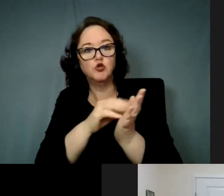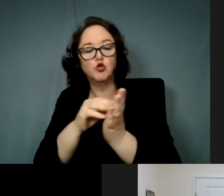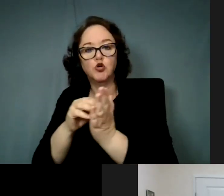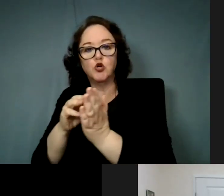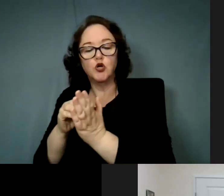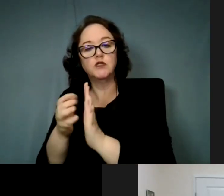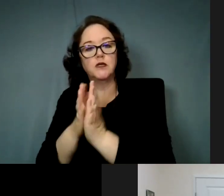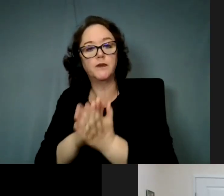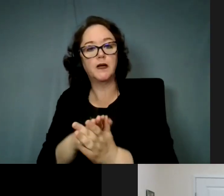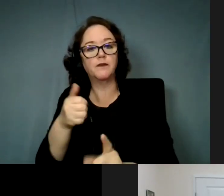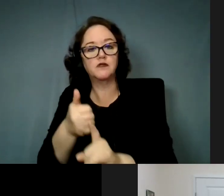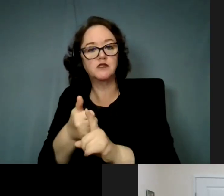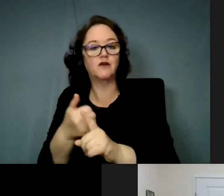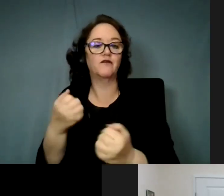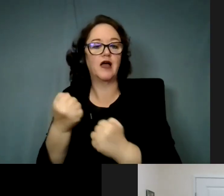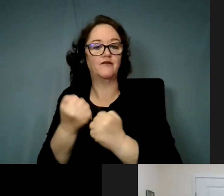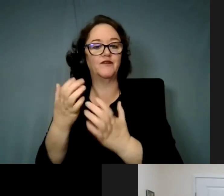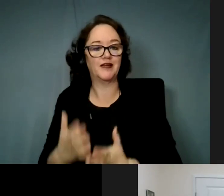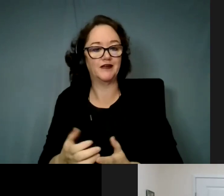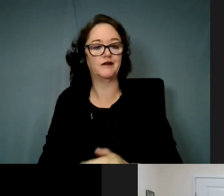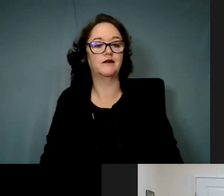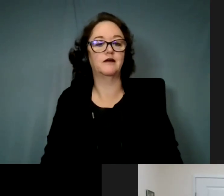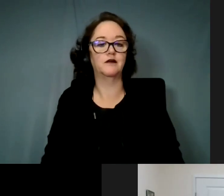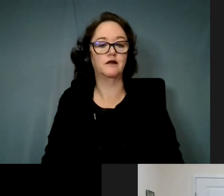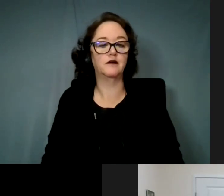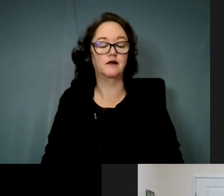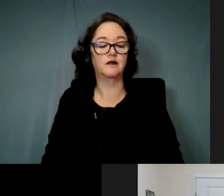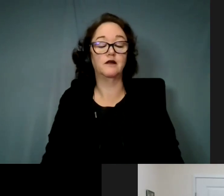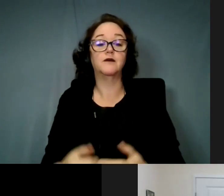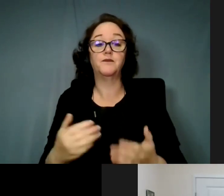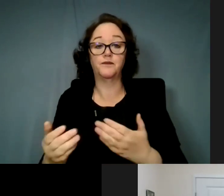didn't know I had what would be considered a developmental